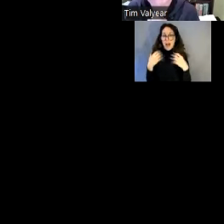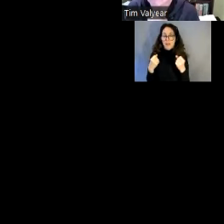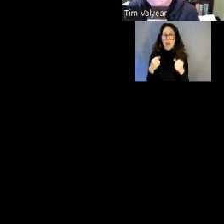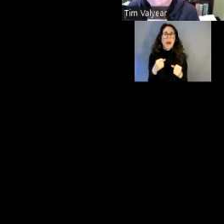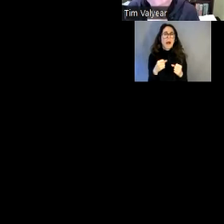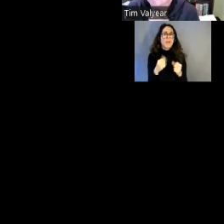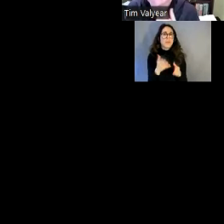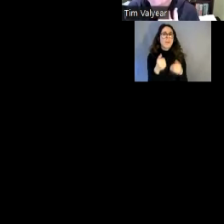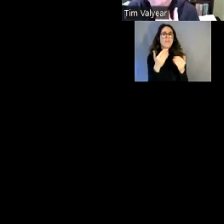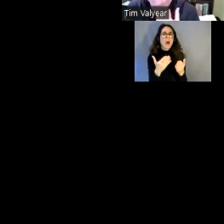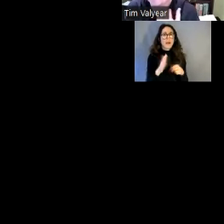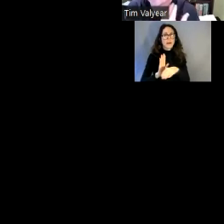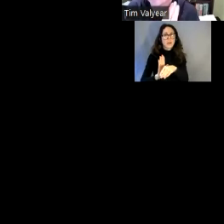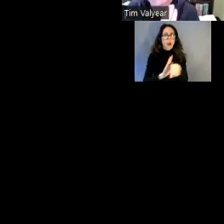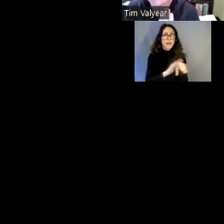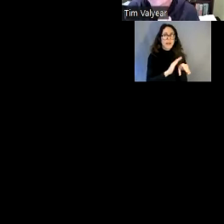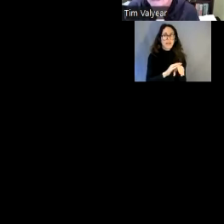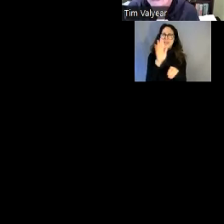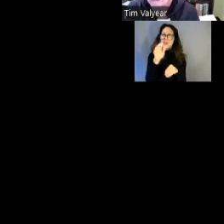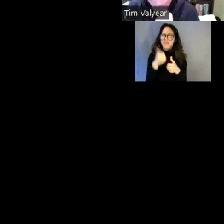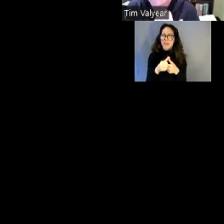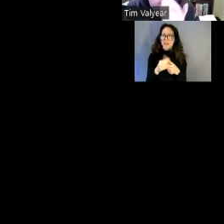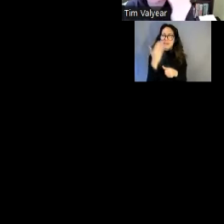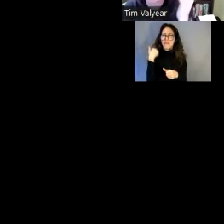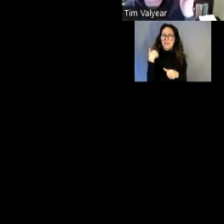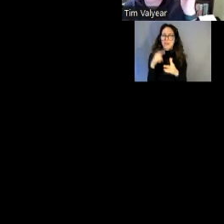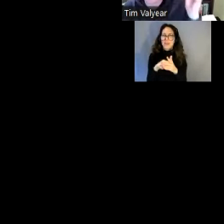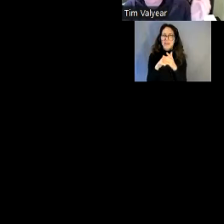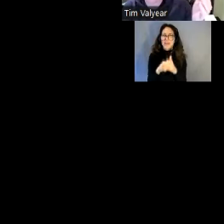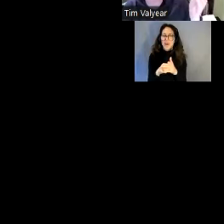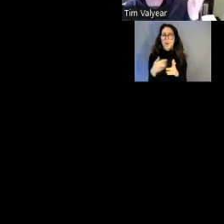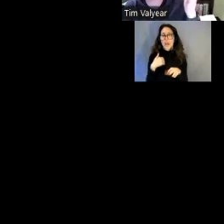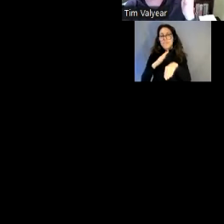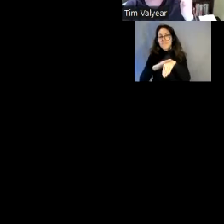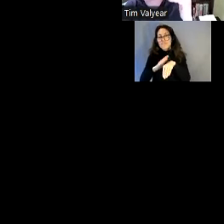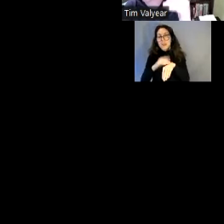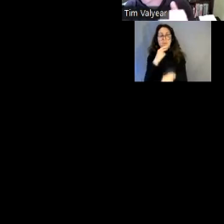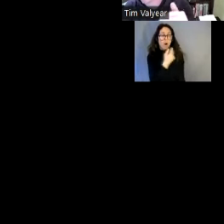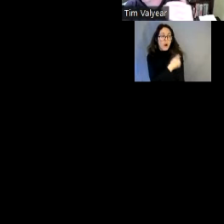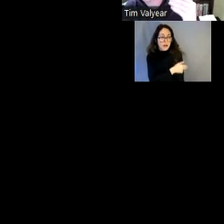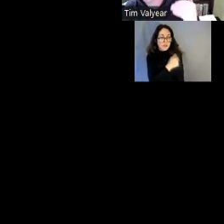I'm sorry, I can't remember. The chief medical officer of health. And what they will do is give guidance or guidelines